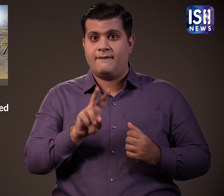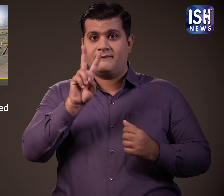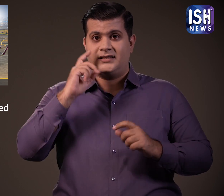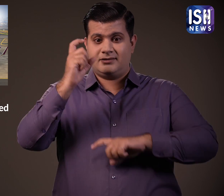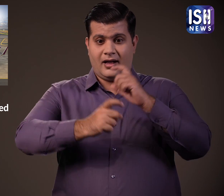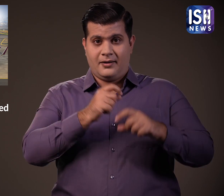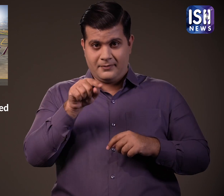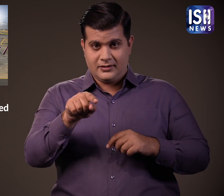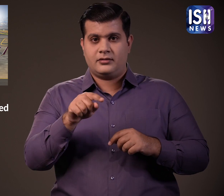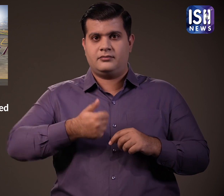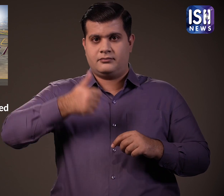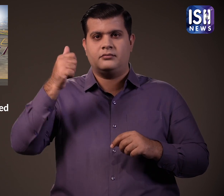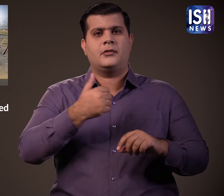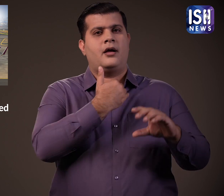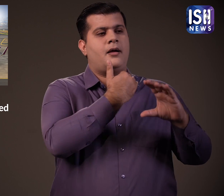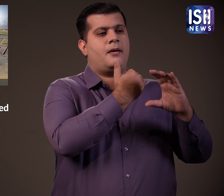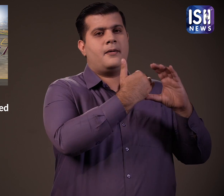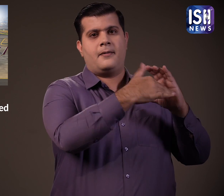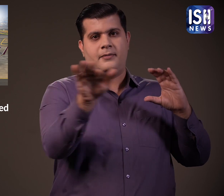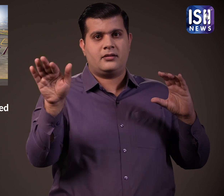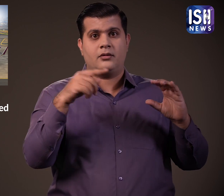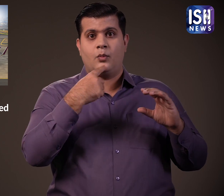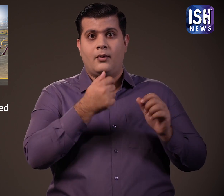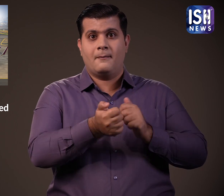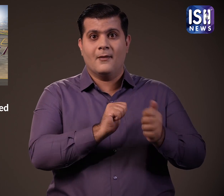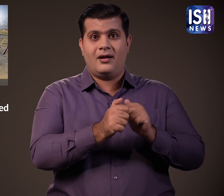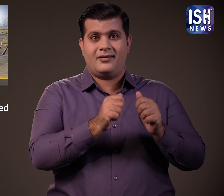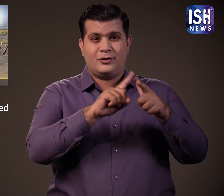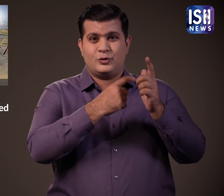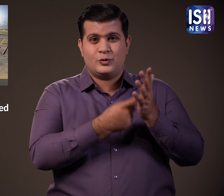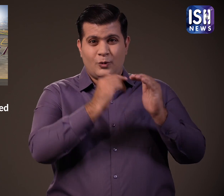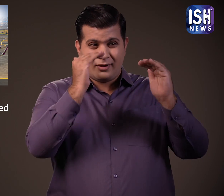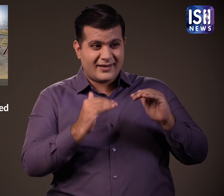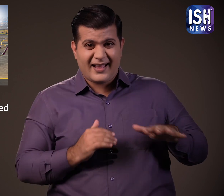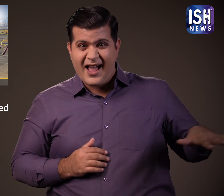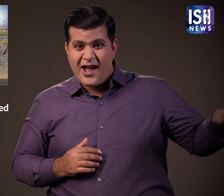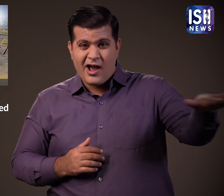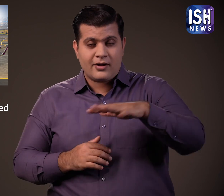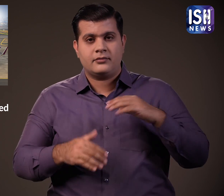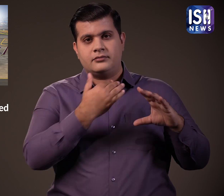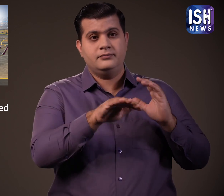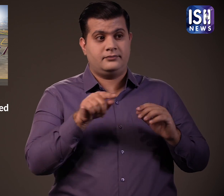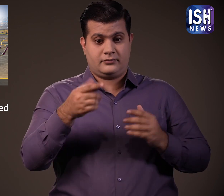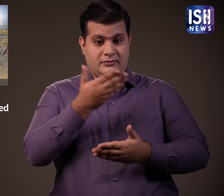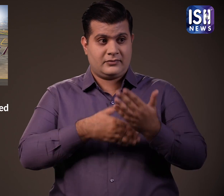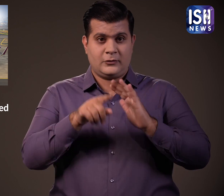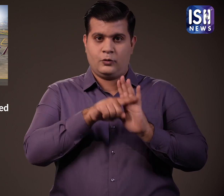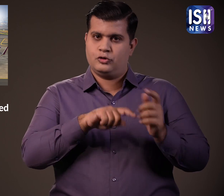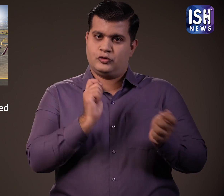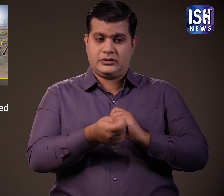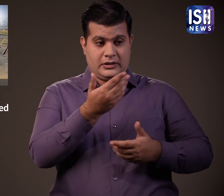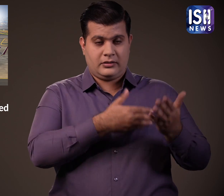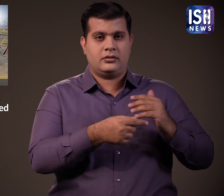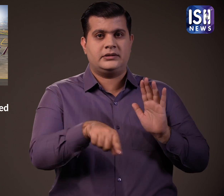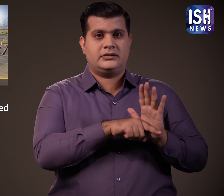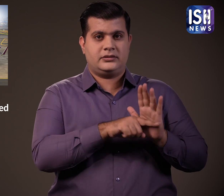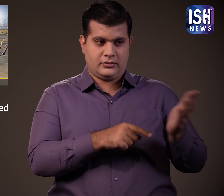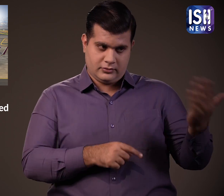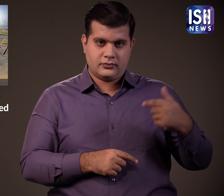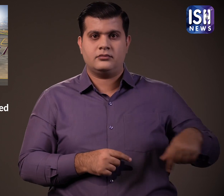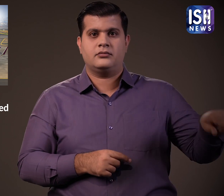Vistara has sent an email about the new uniform pay structure which was to be signed by all the pilots.